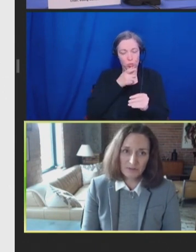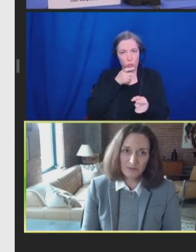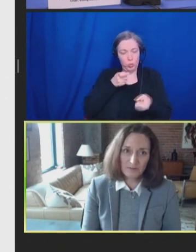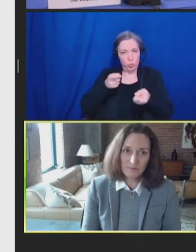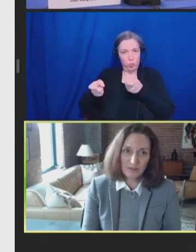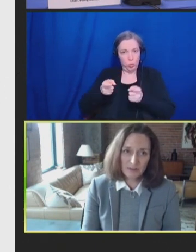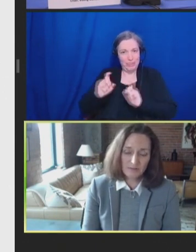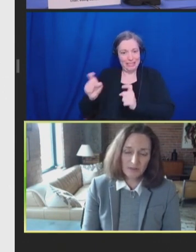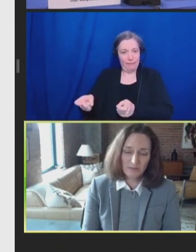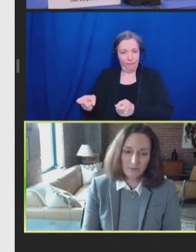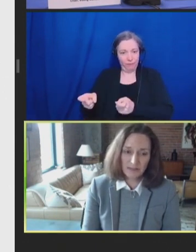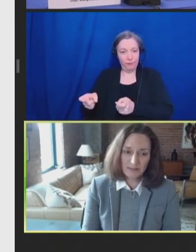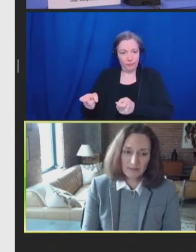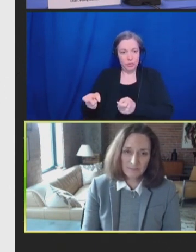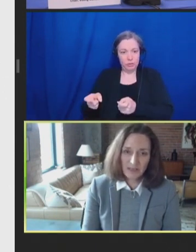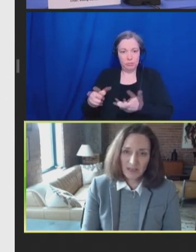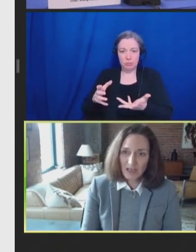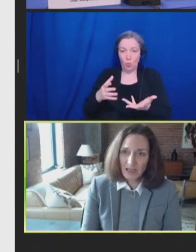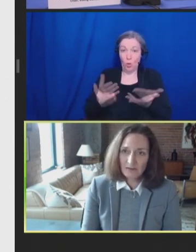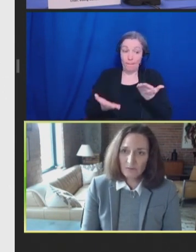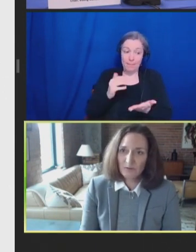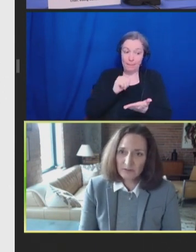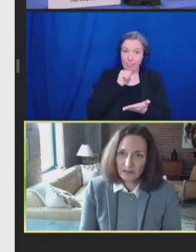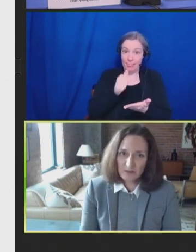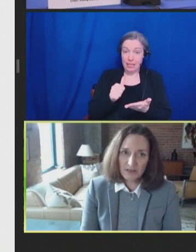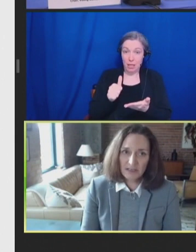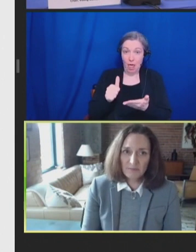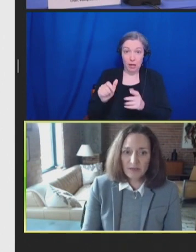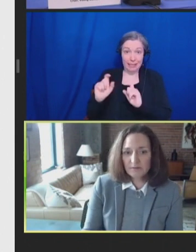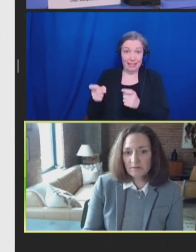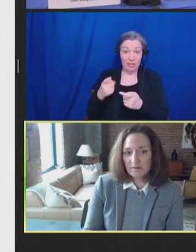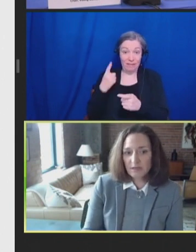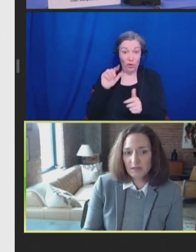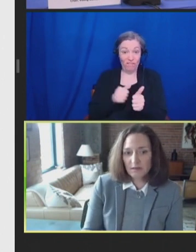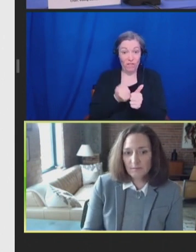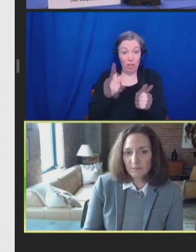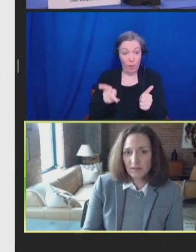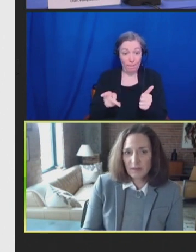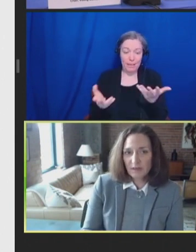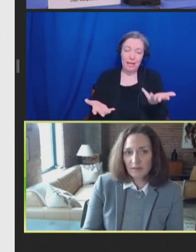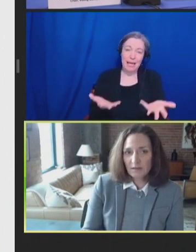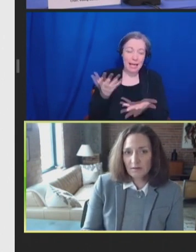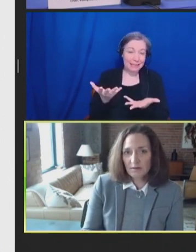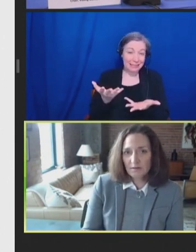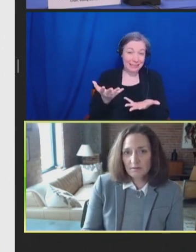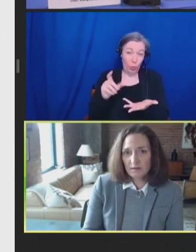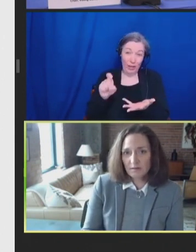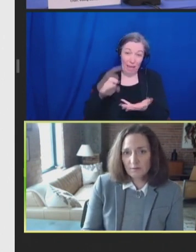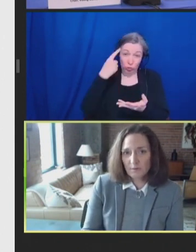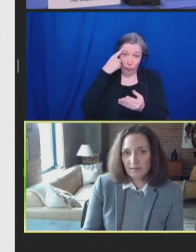So, those systems need to be in place. And while we're not talking about this today, if there is on